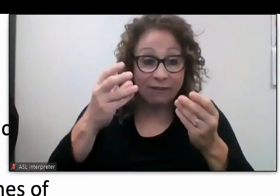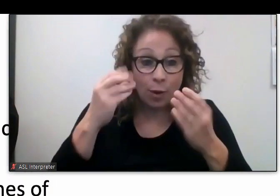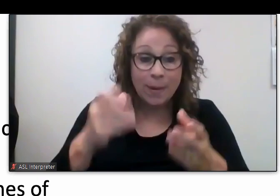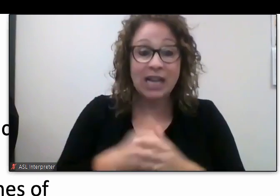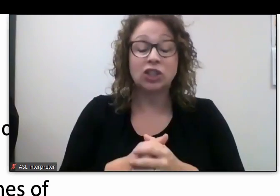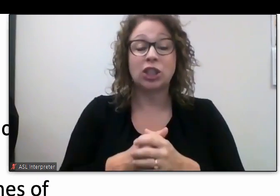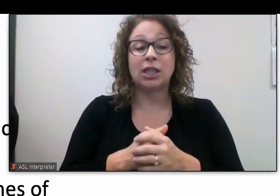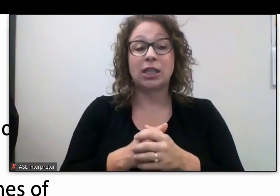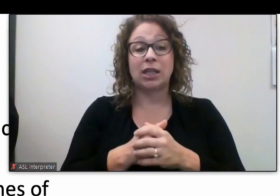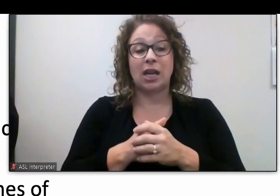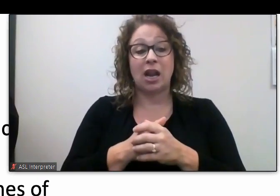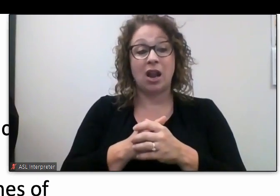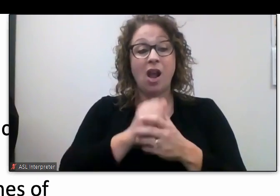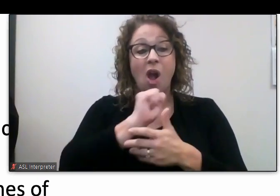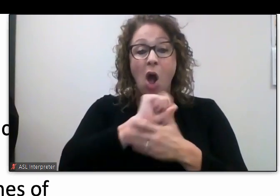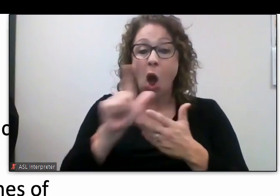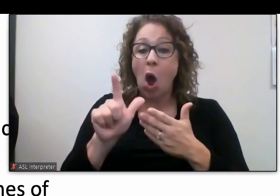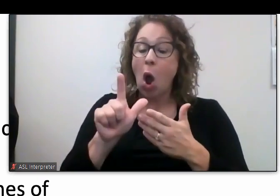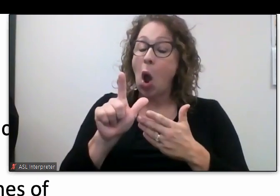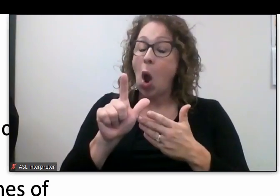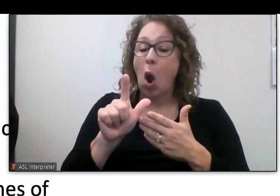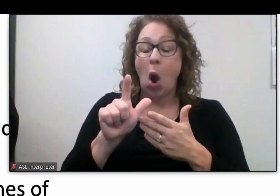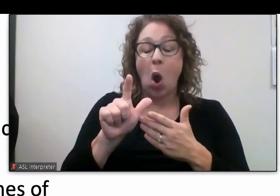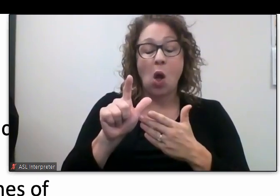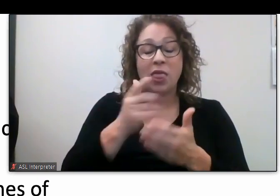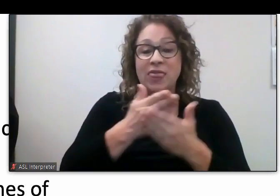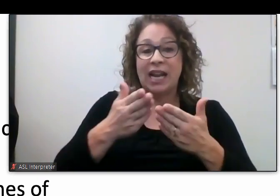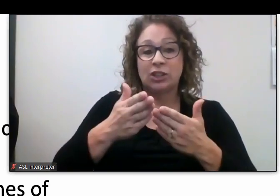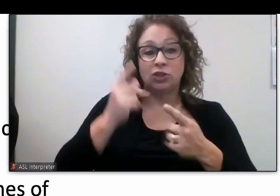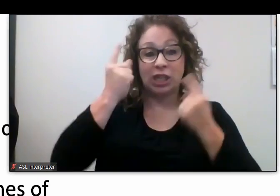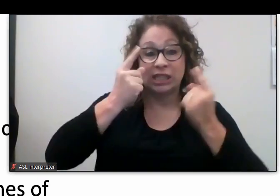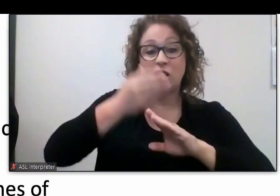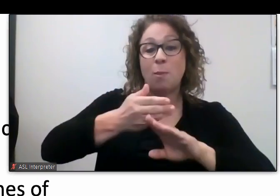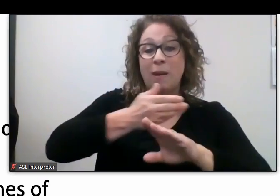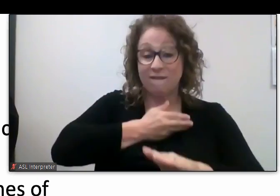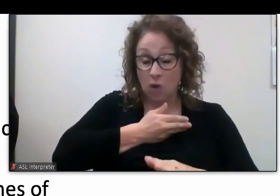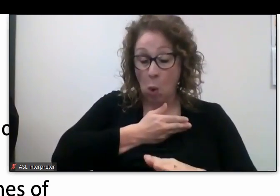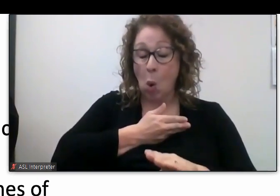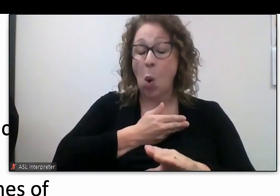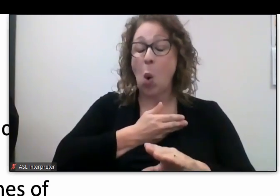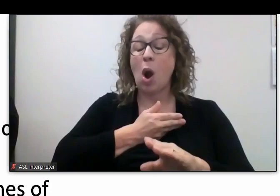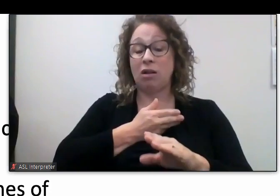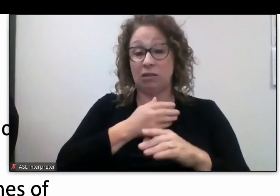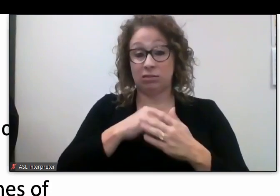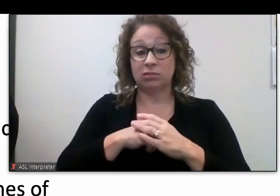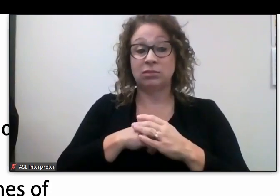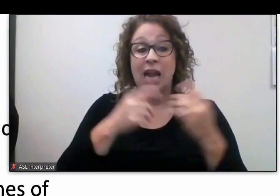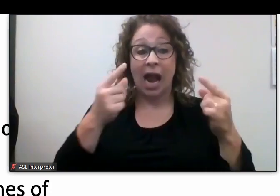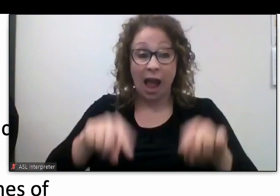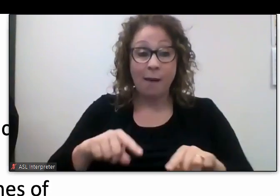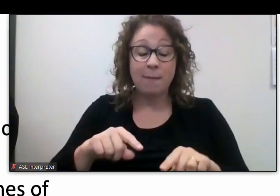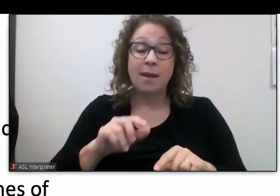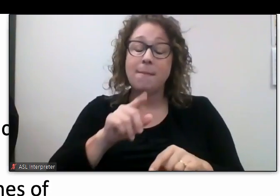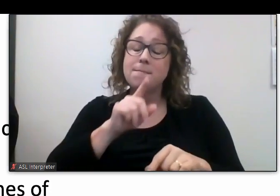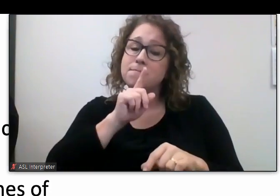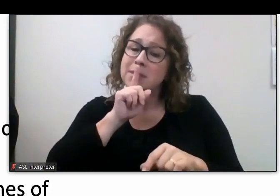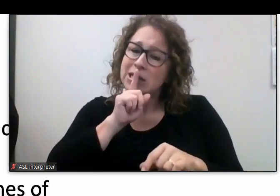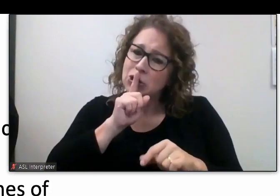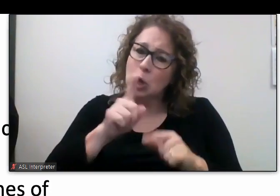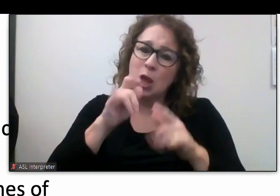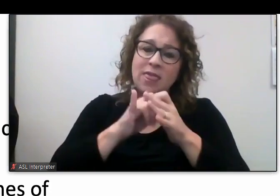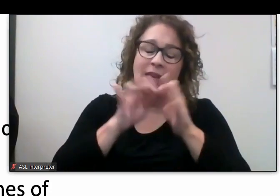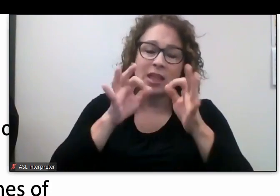These are all pre-event considerations, making sure that the interpreter has access to the audio